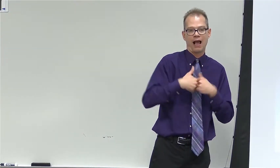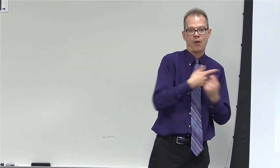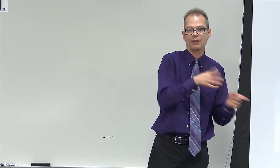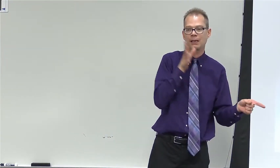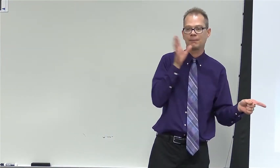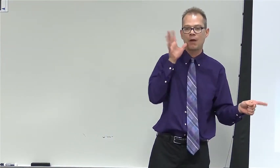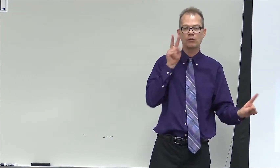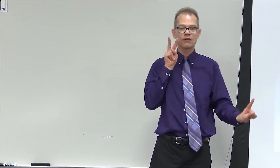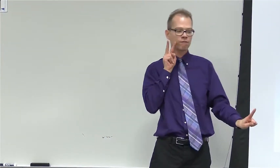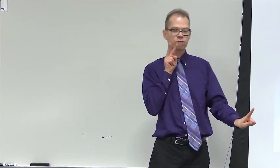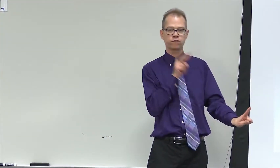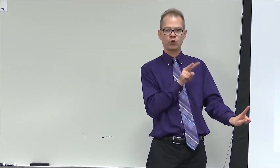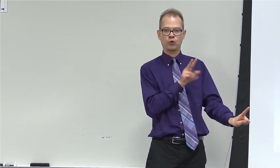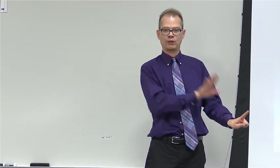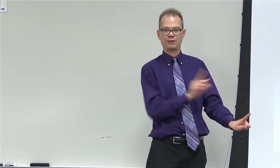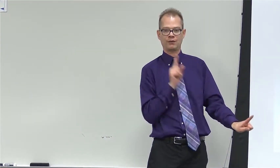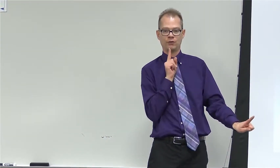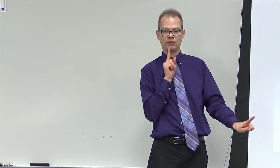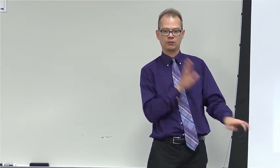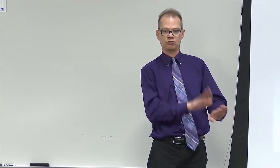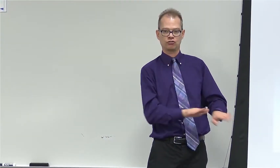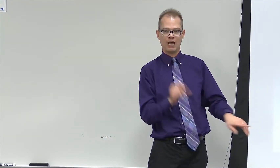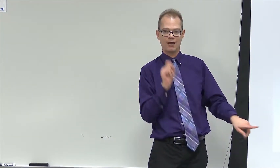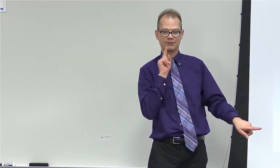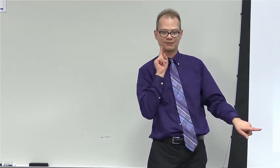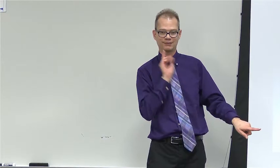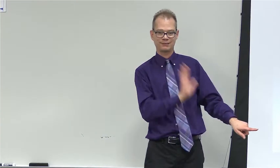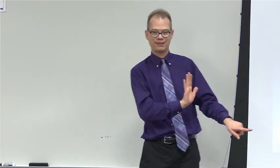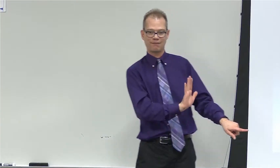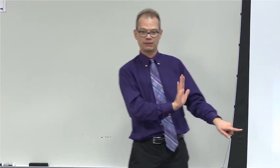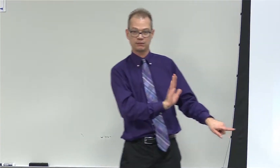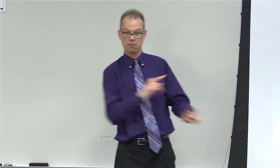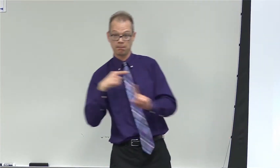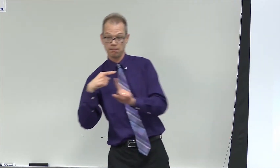on how the parents viewed their child's deafness,